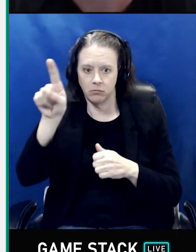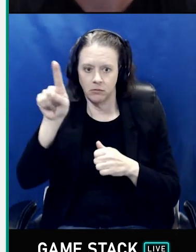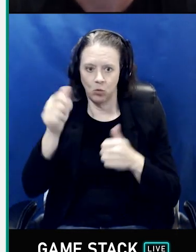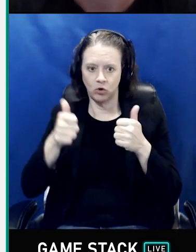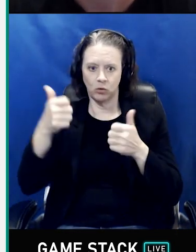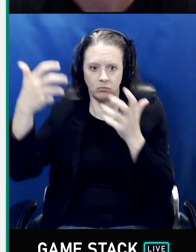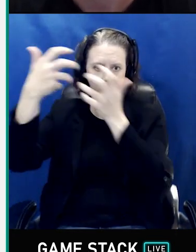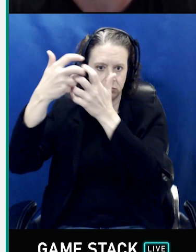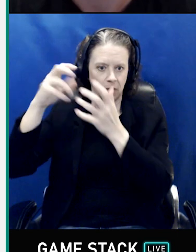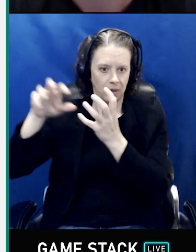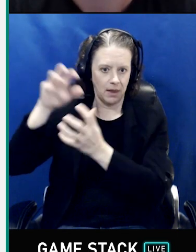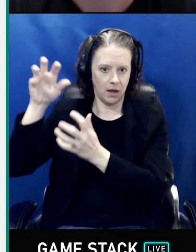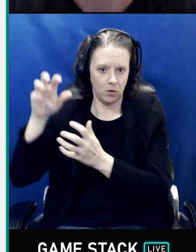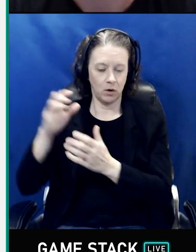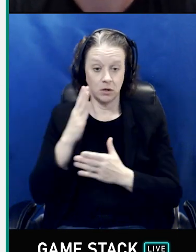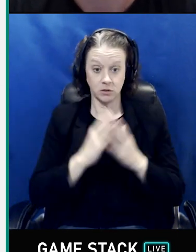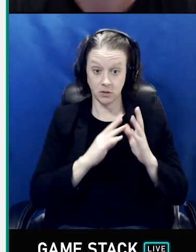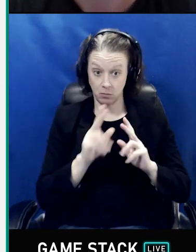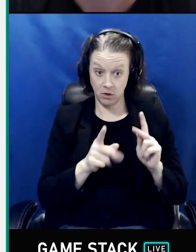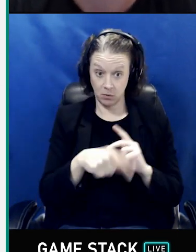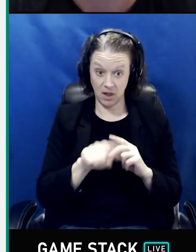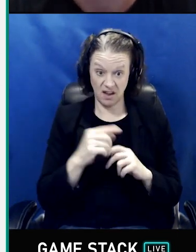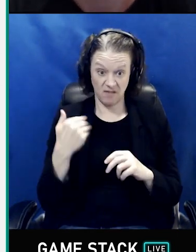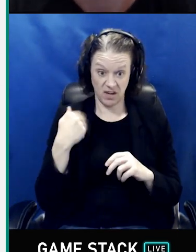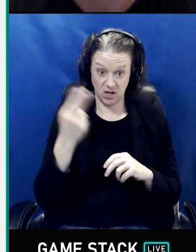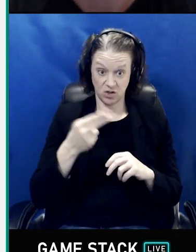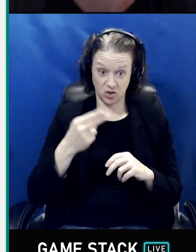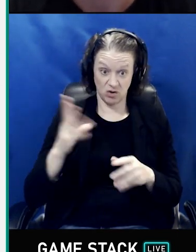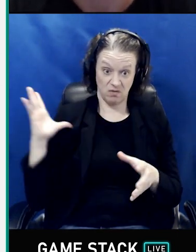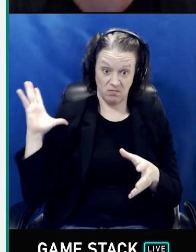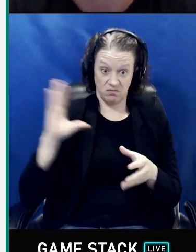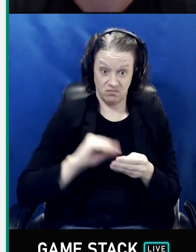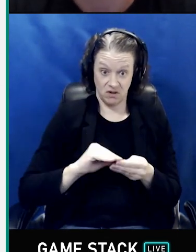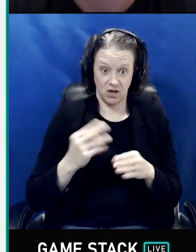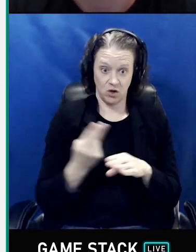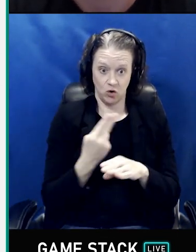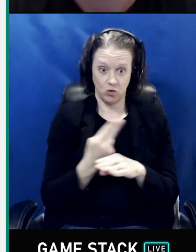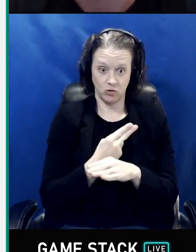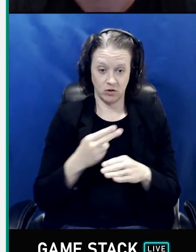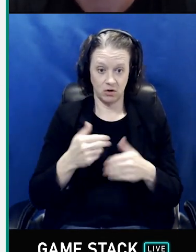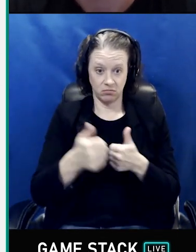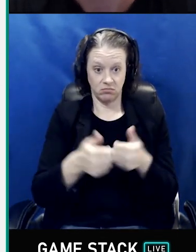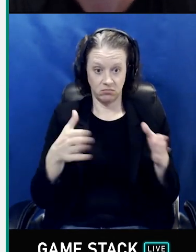but are picking up a cloud-optimized title for the first time on Xbox Game Streaming.